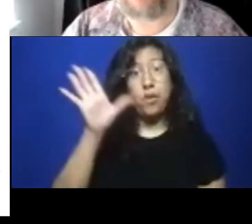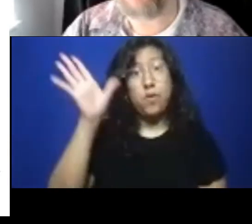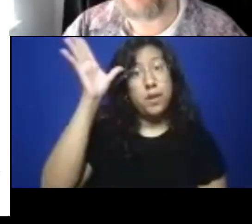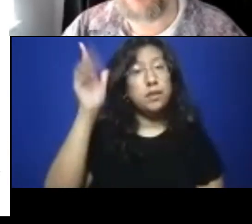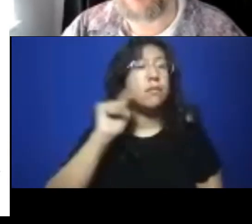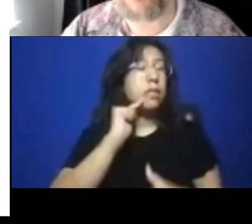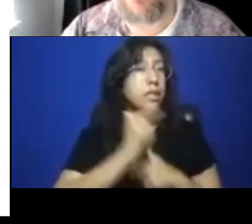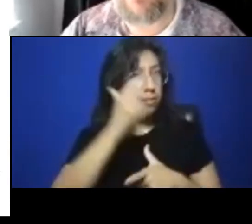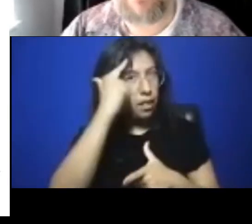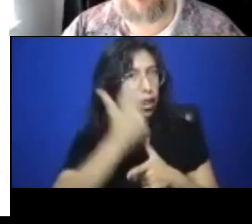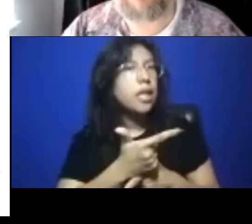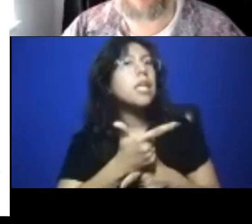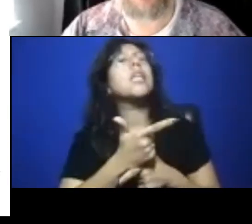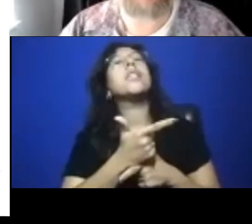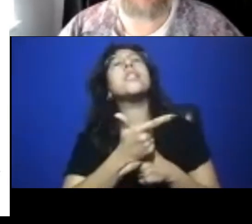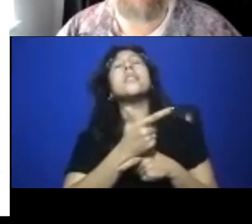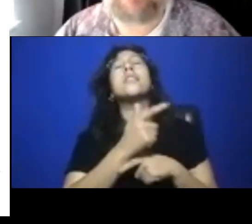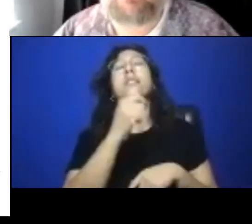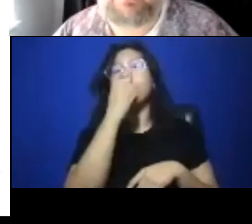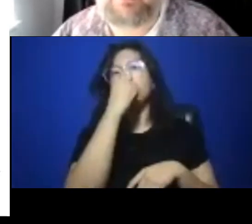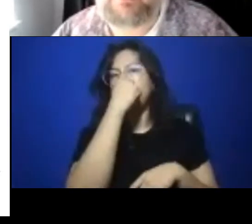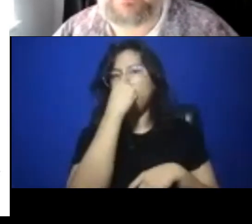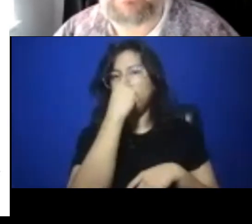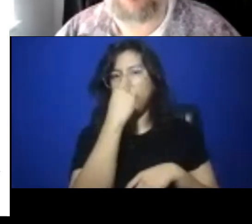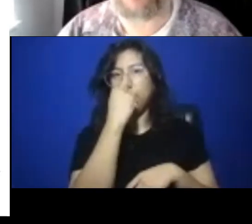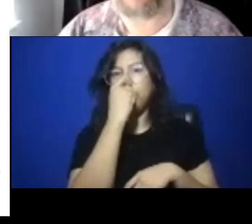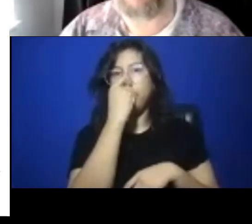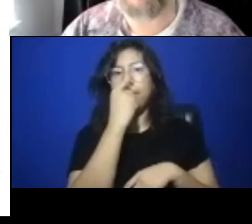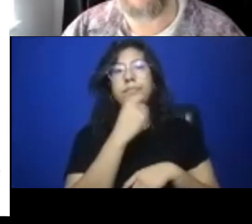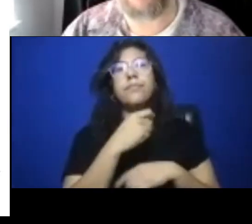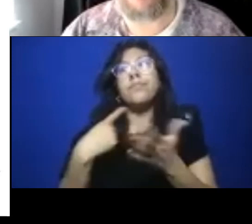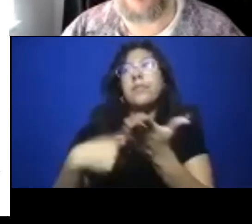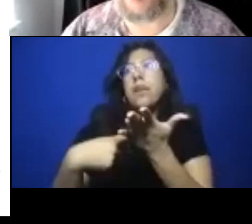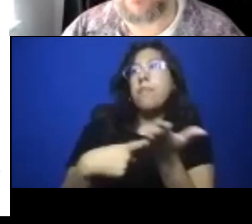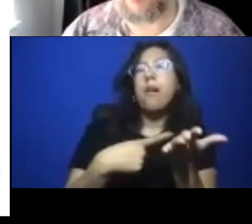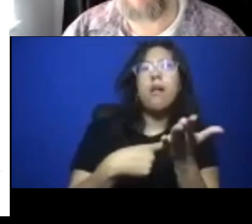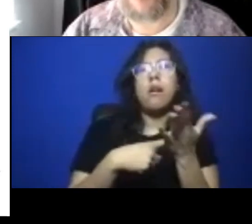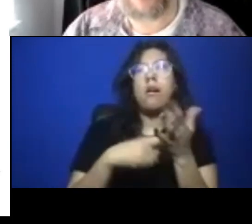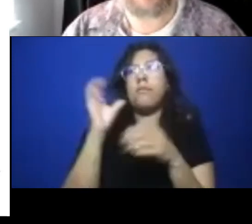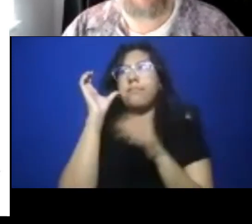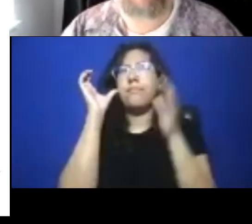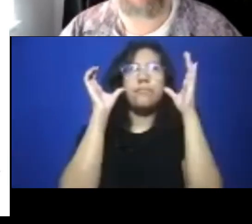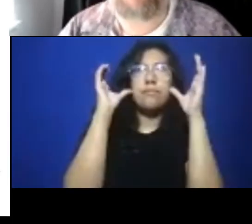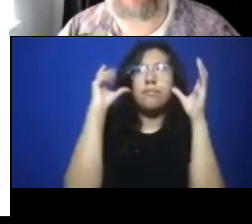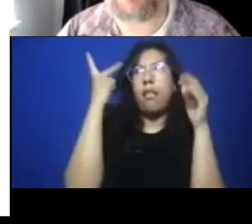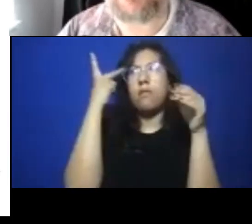started to talk about who they follow politically or what their political beliefs are? 'Cause more and more folks